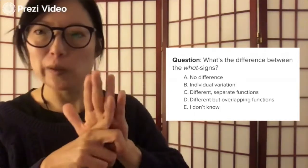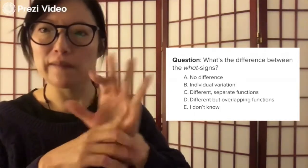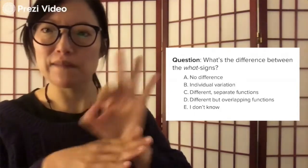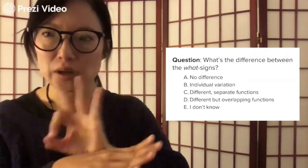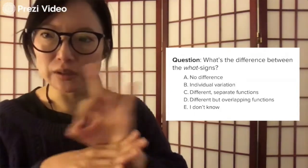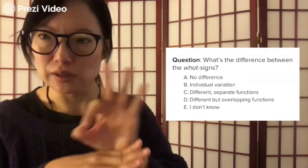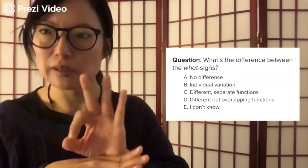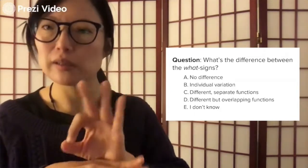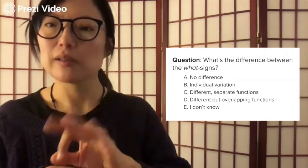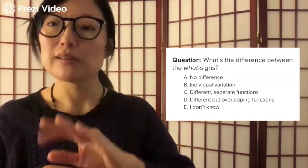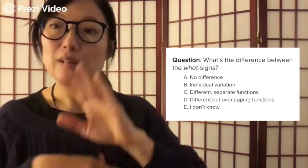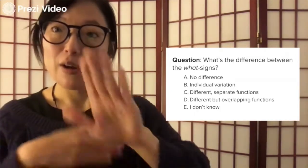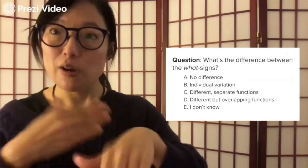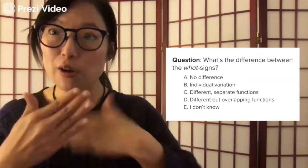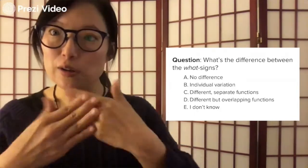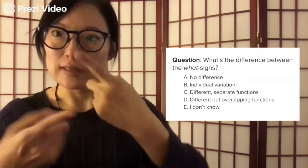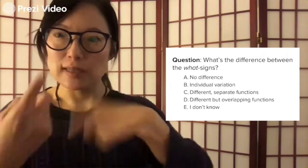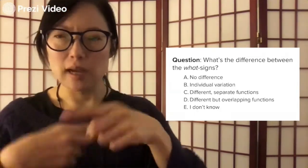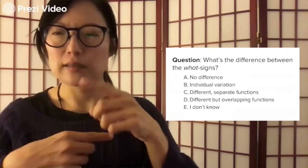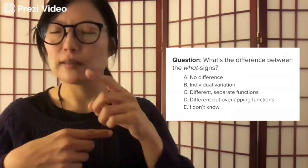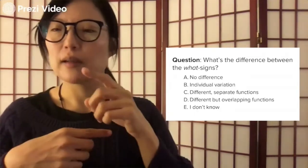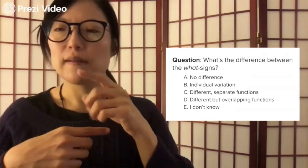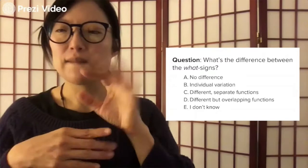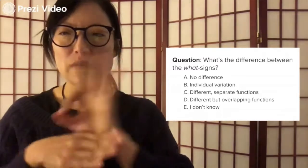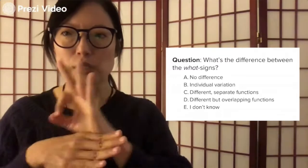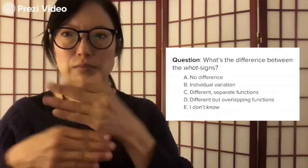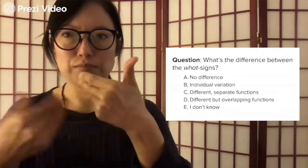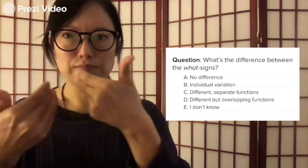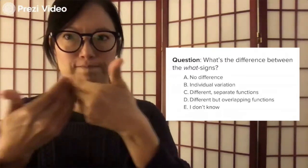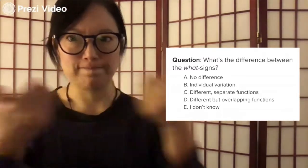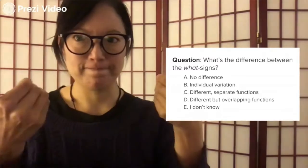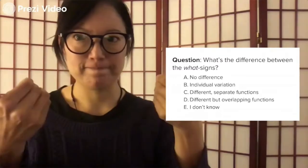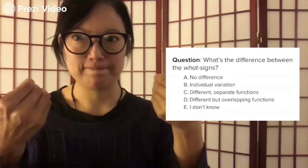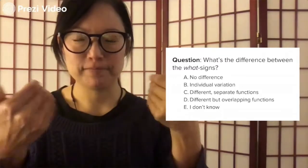own function. All of the functions are different or